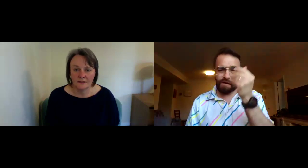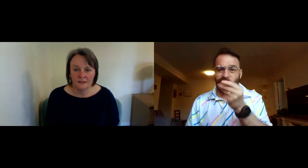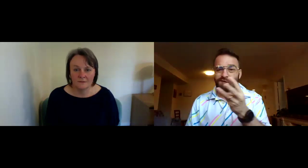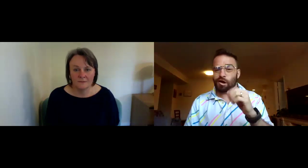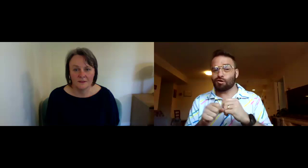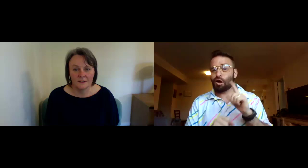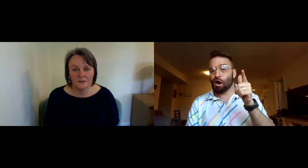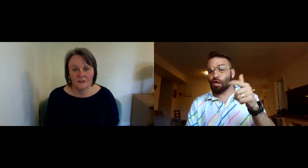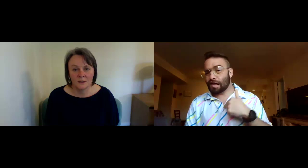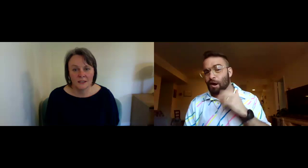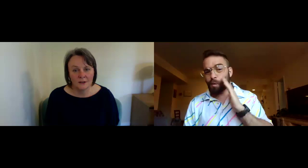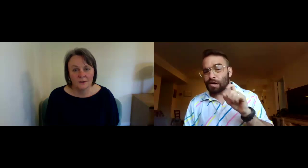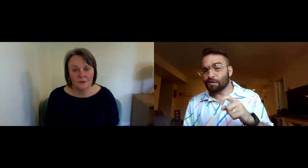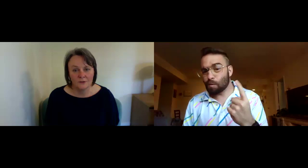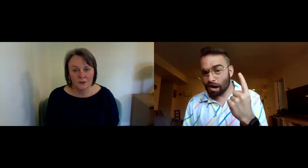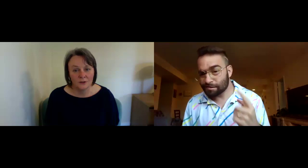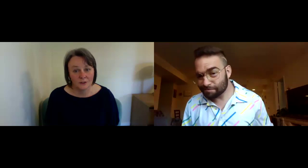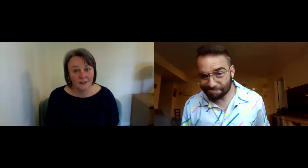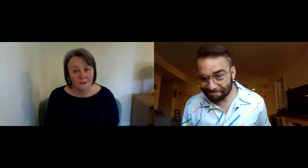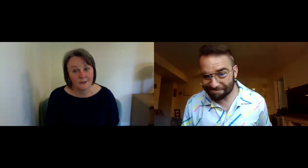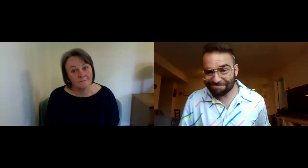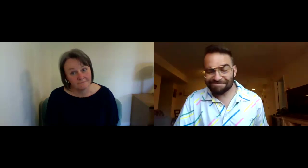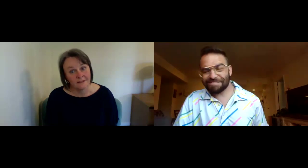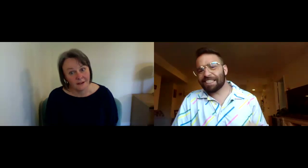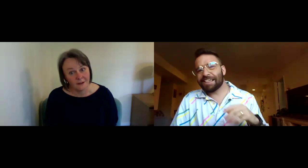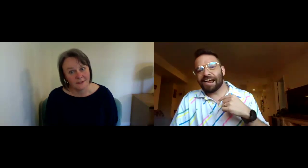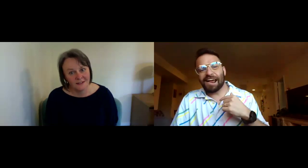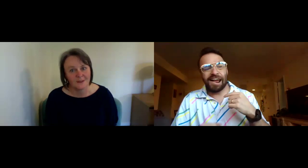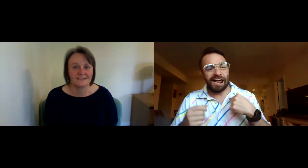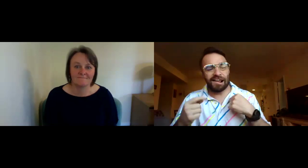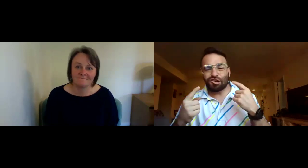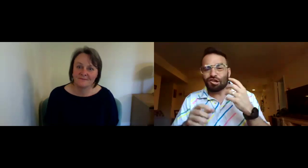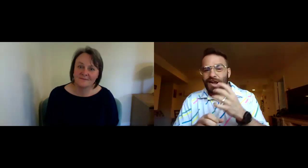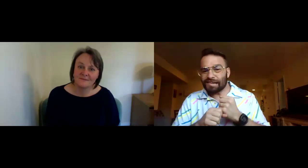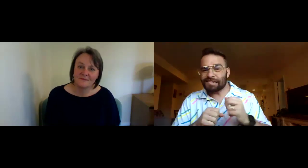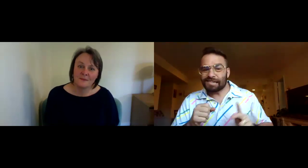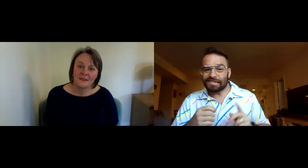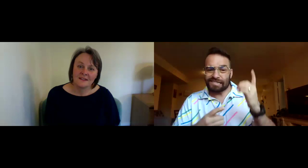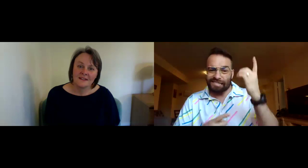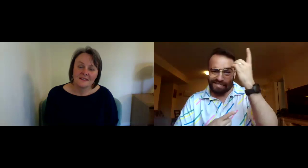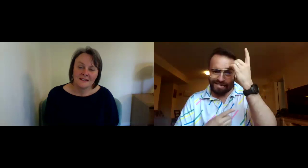So little did we know that a few years later, I would need one.